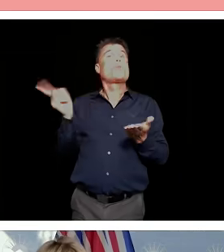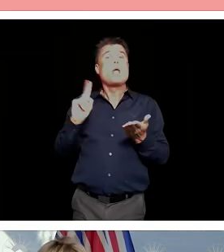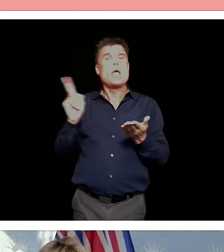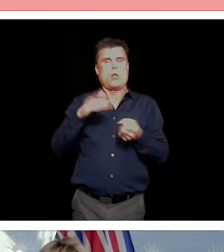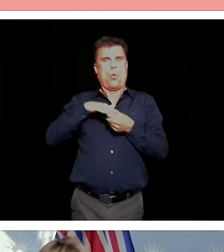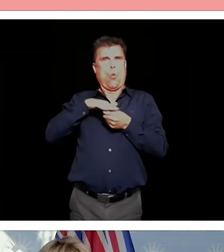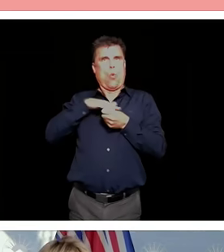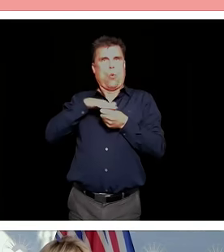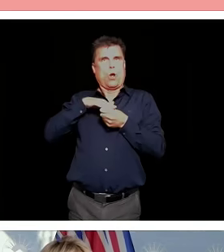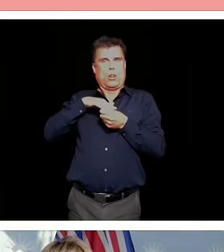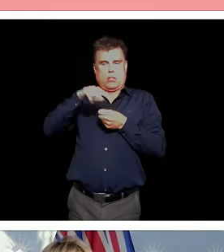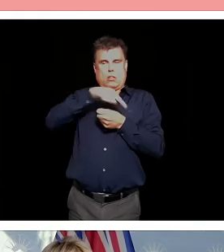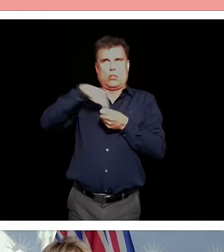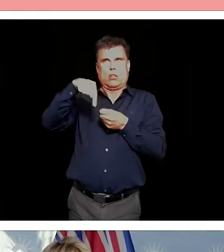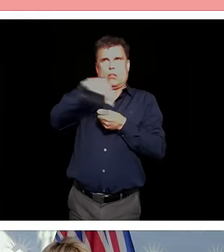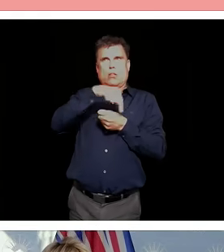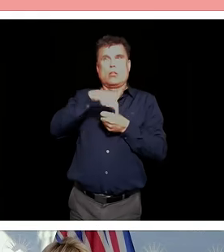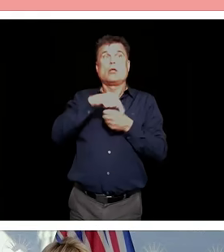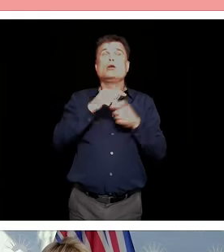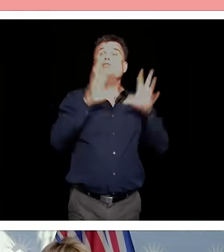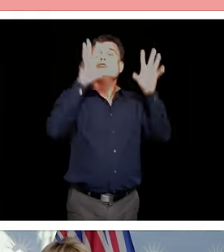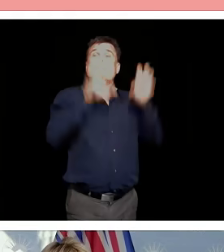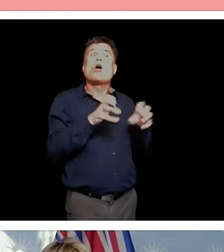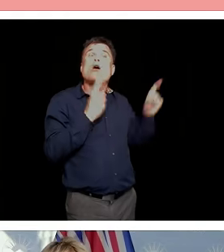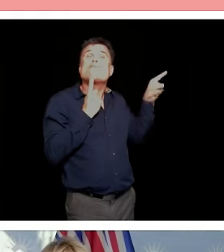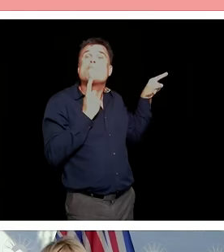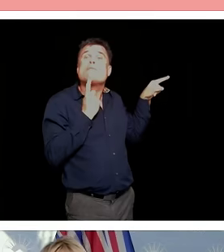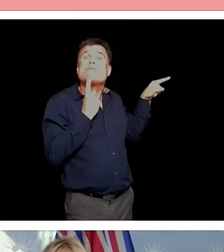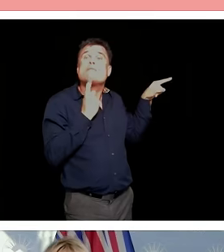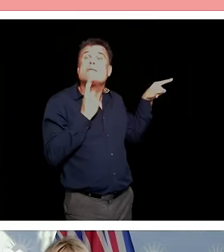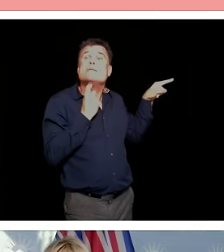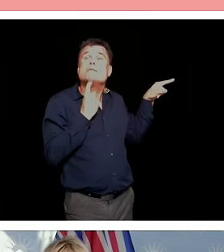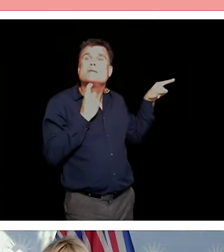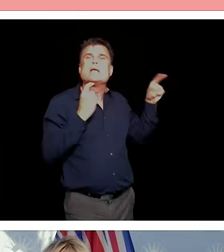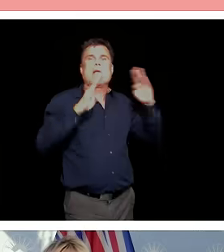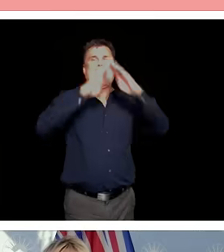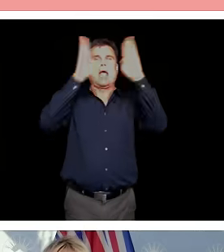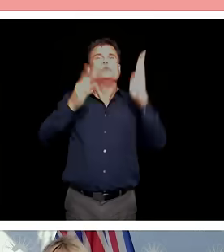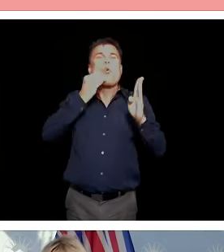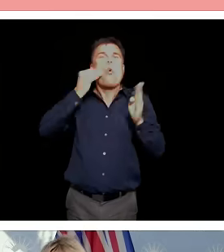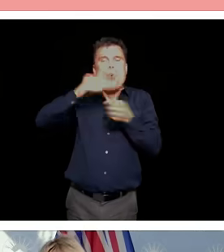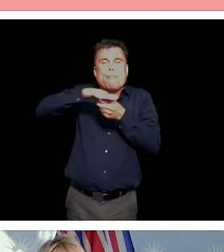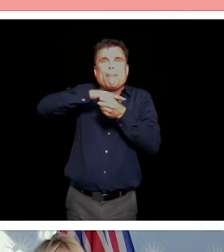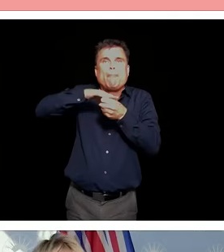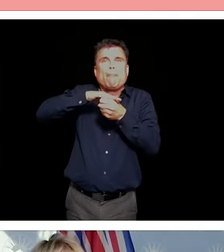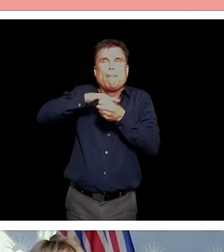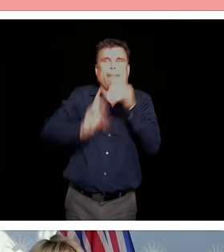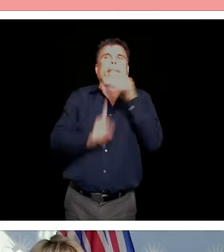That includes 2012 people in the Vancouver coastal health region. 3155 in the Fraser health region. 79 people who reside in.